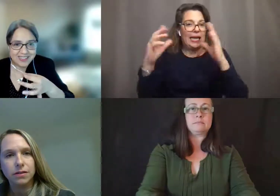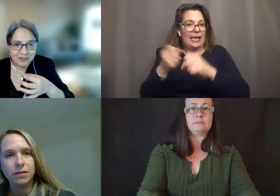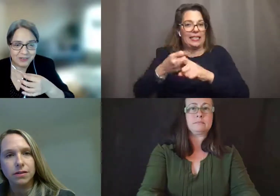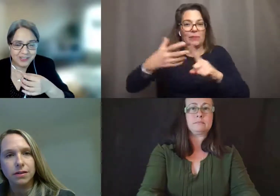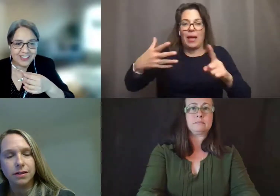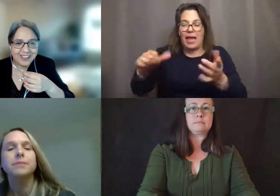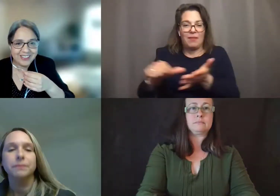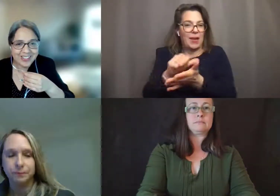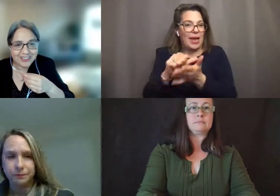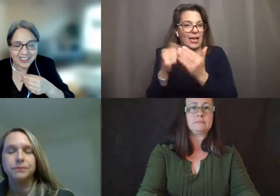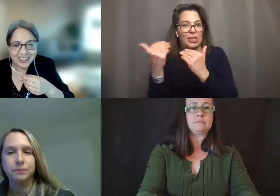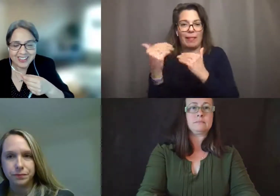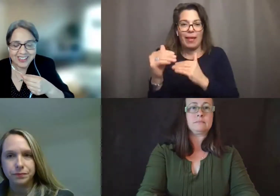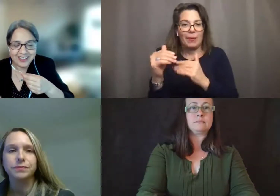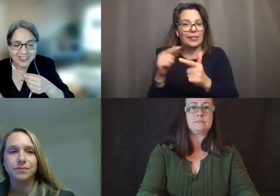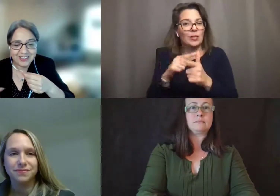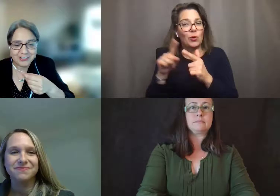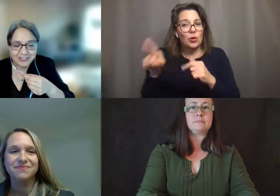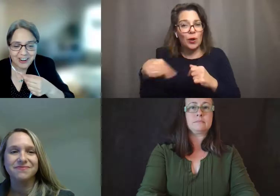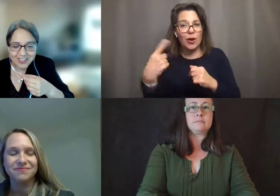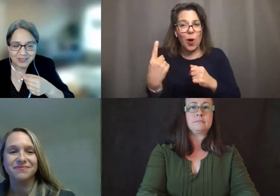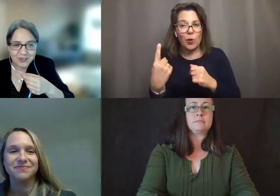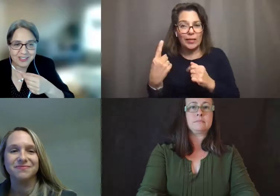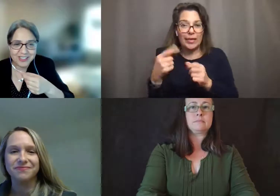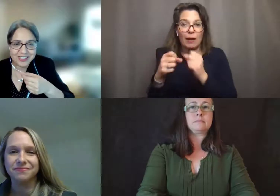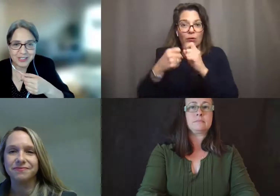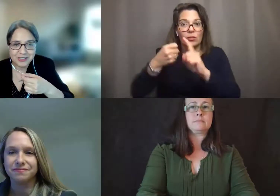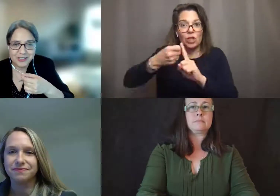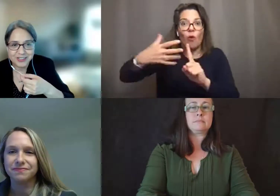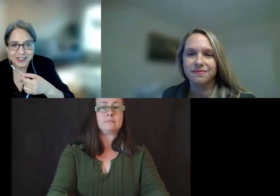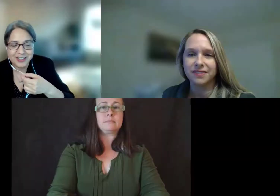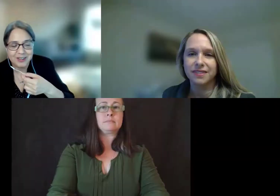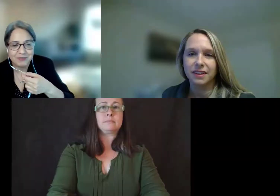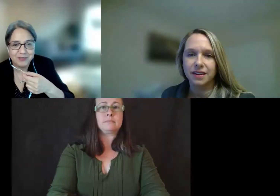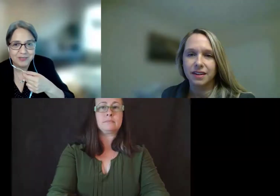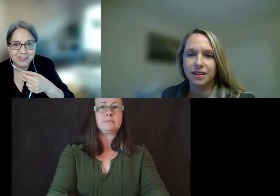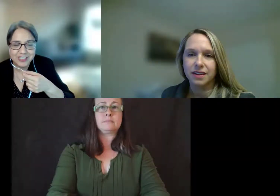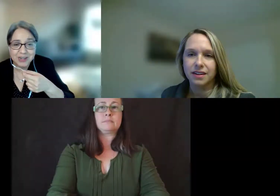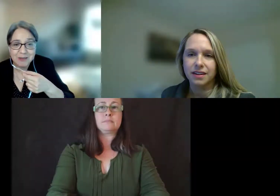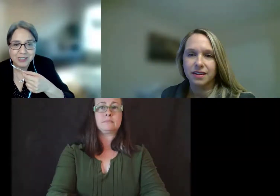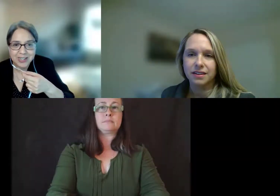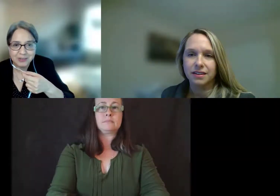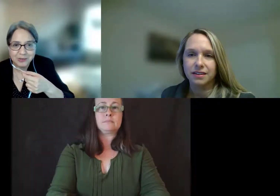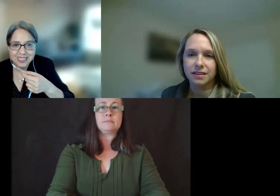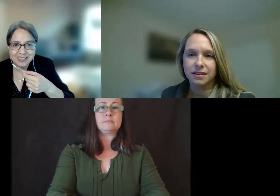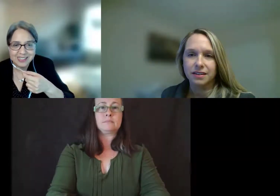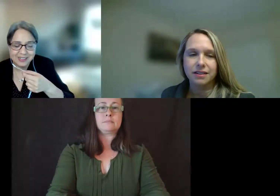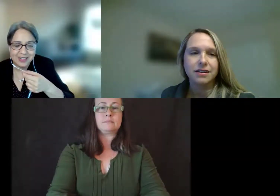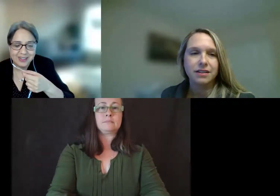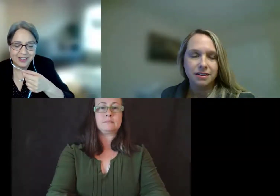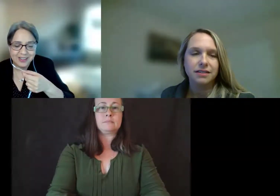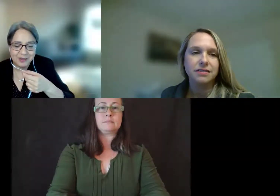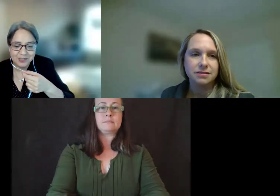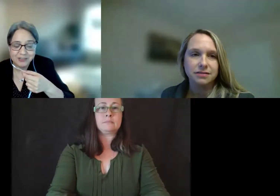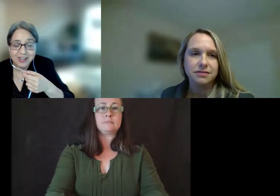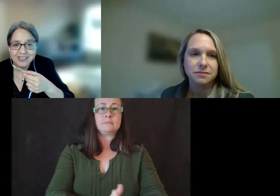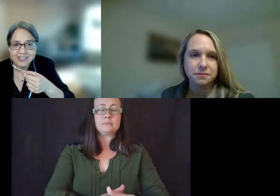So you can only go so far as to what you're going to describe as weaknesses and the strengths.